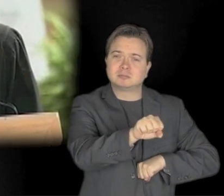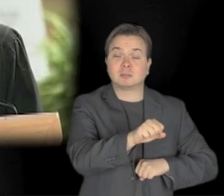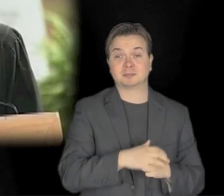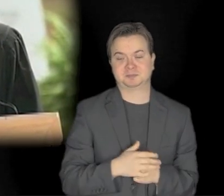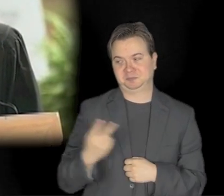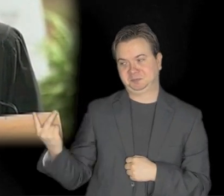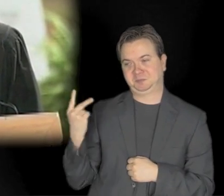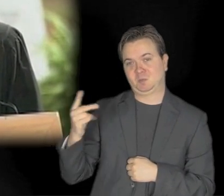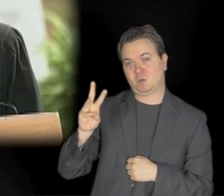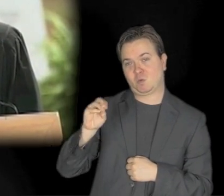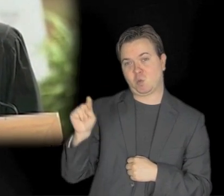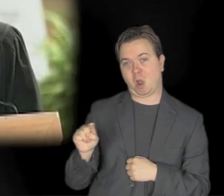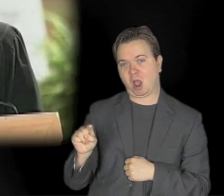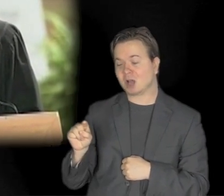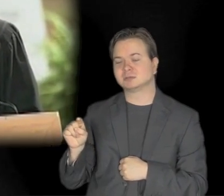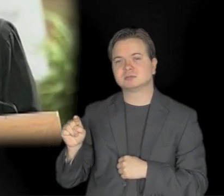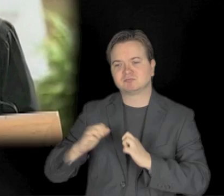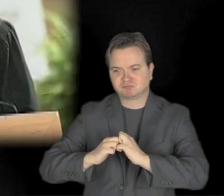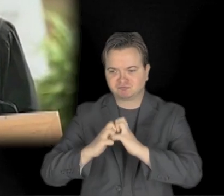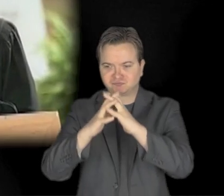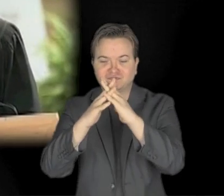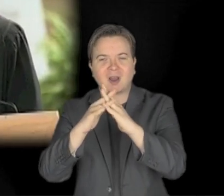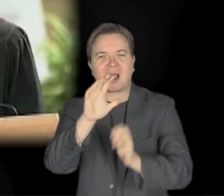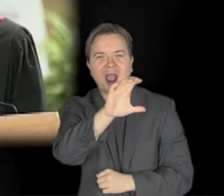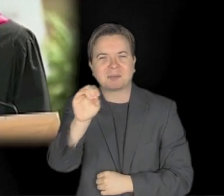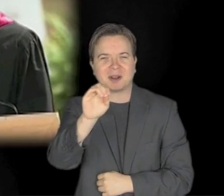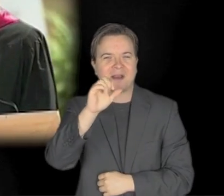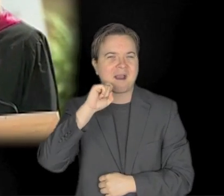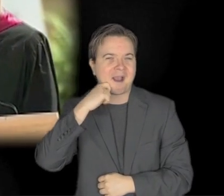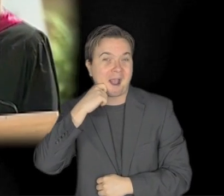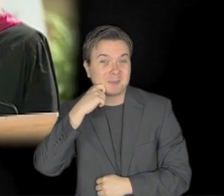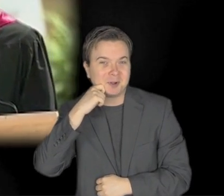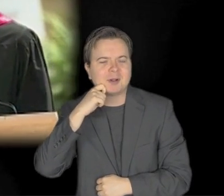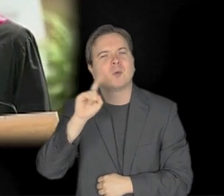We worked hard, and in 10 years Apple had grown from just the two of us in a garage